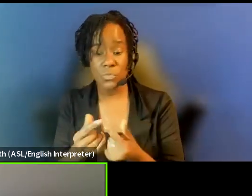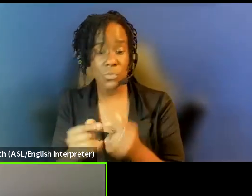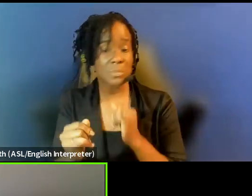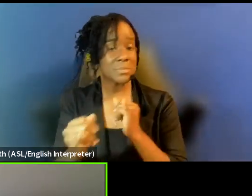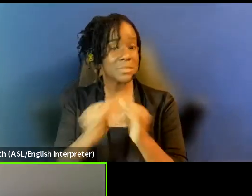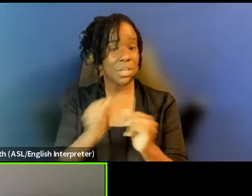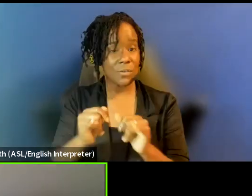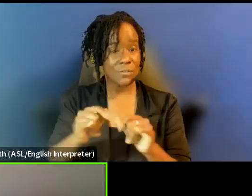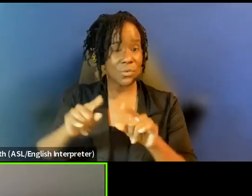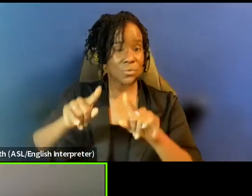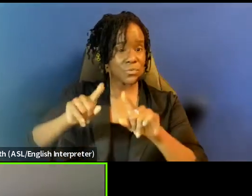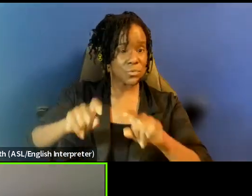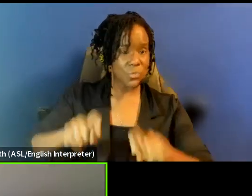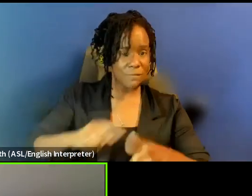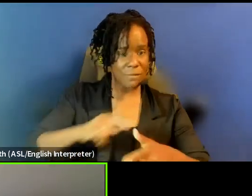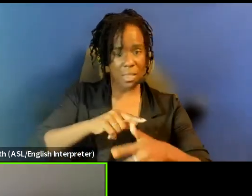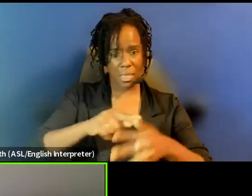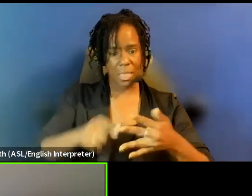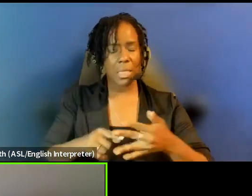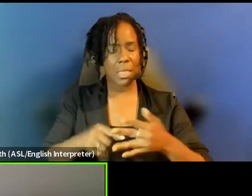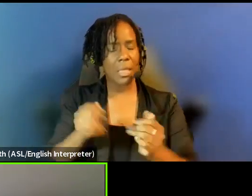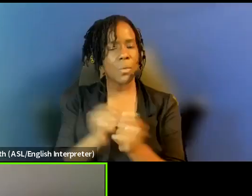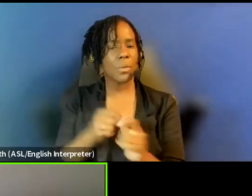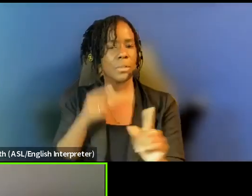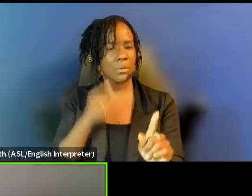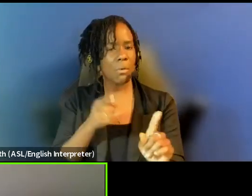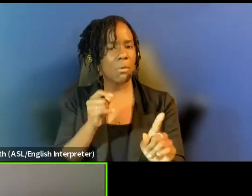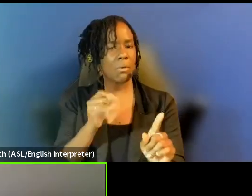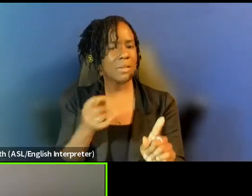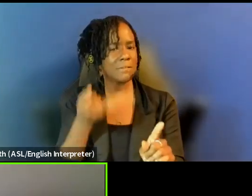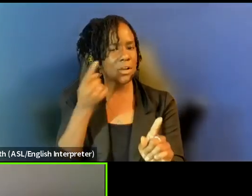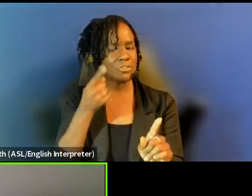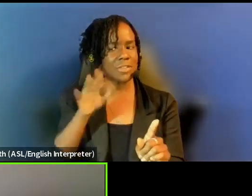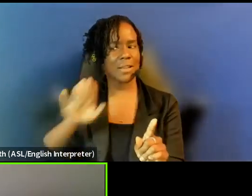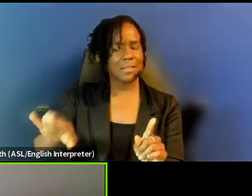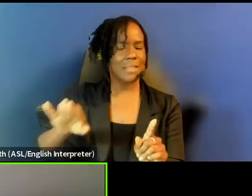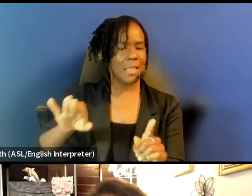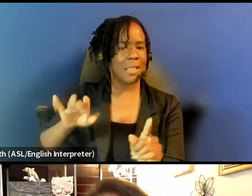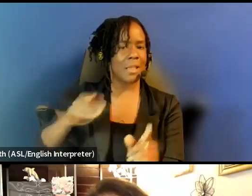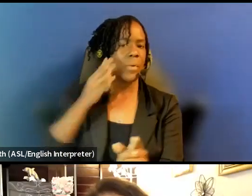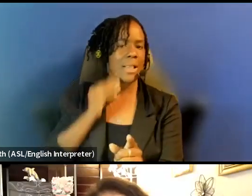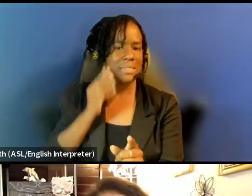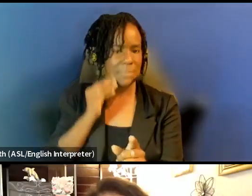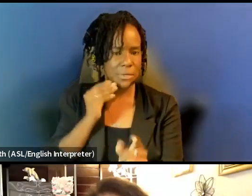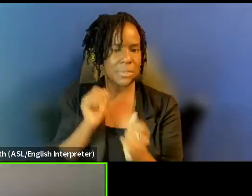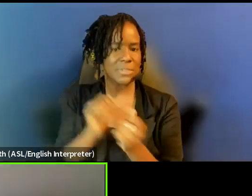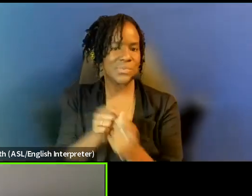One thing done intentionally in the last few years is hearing from people with disabilities